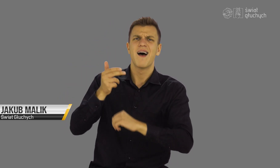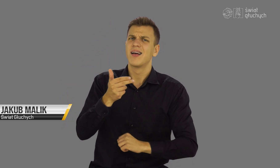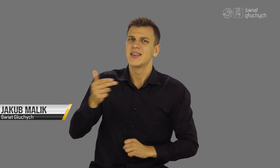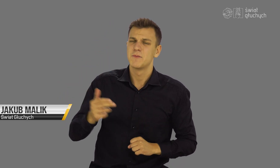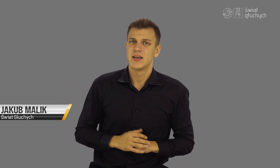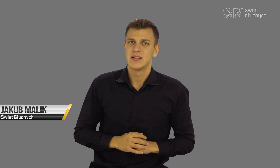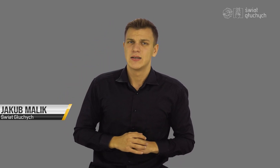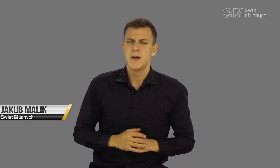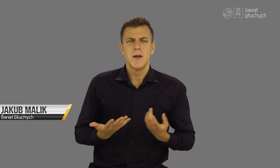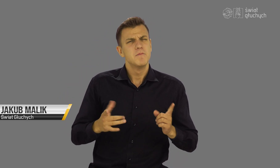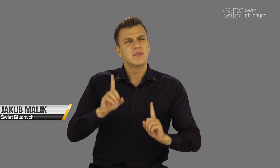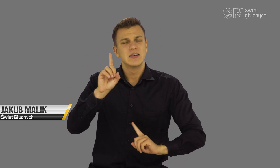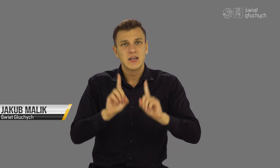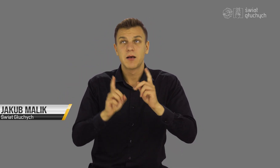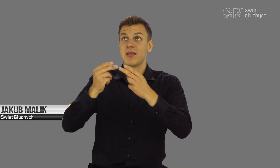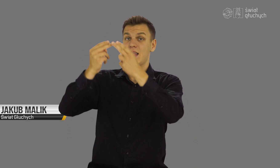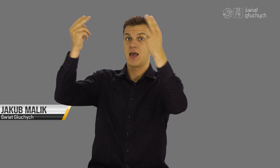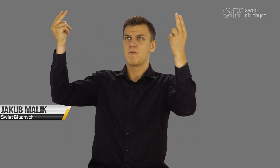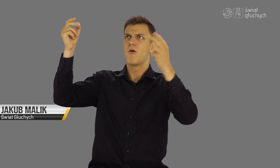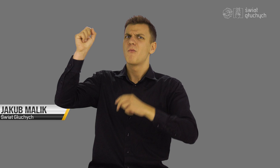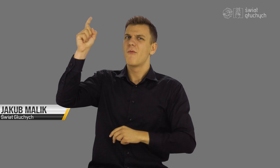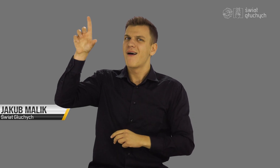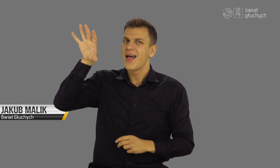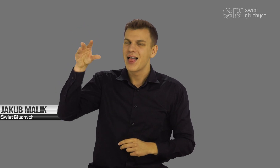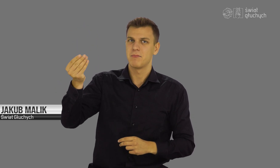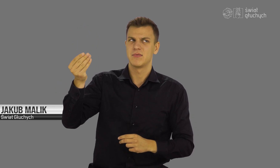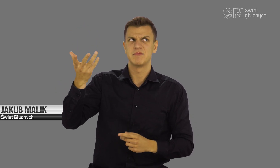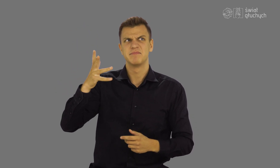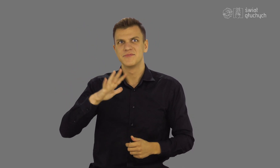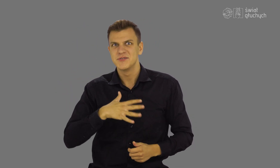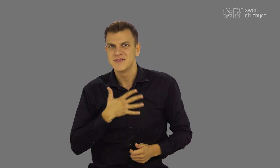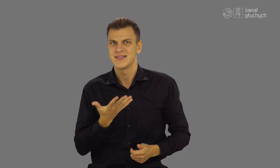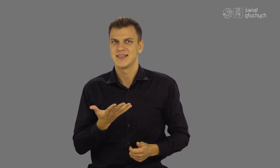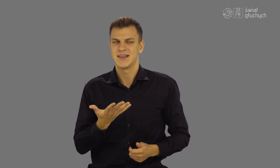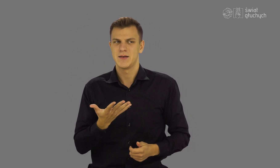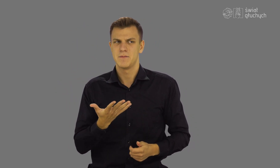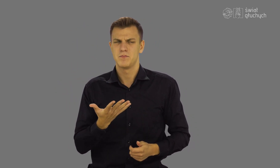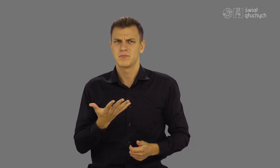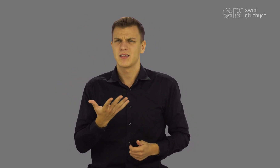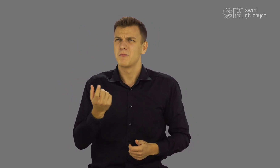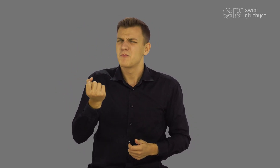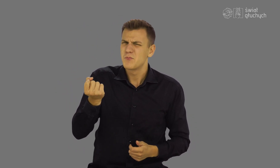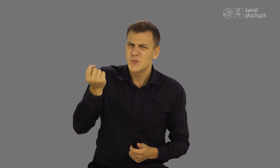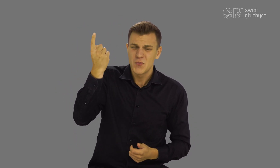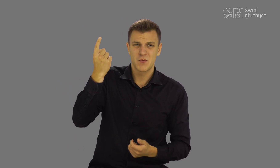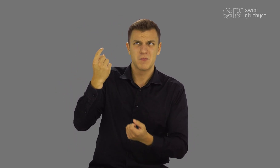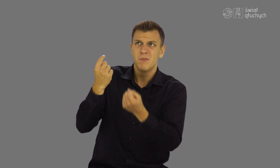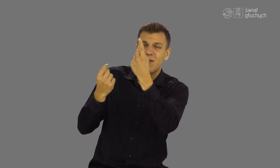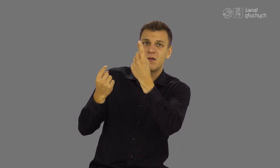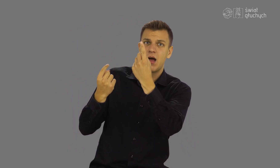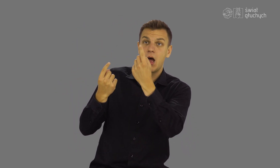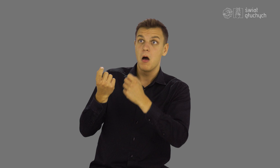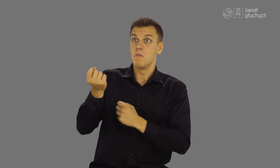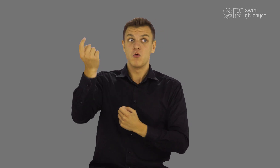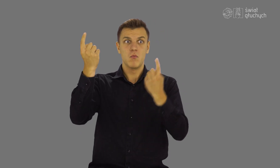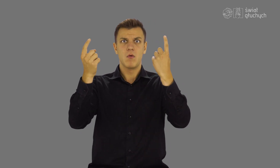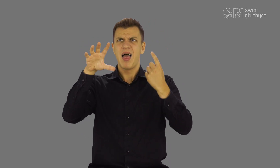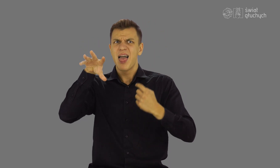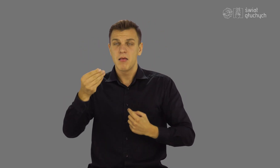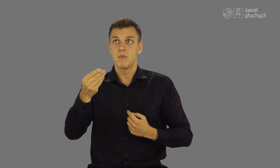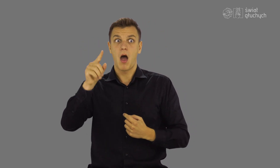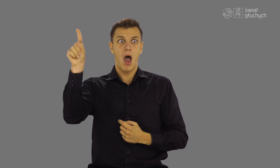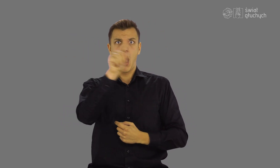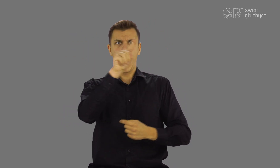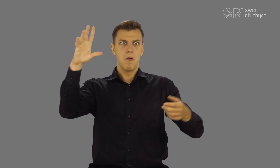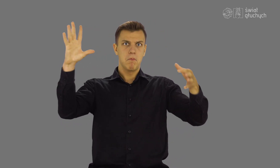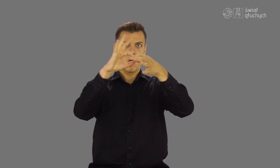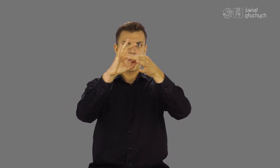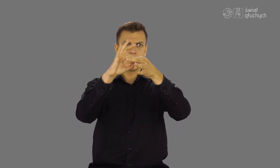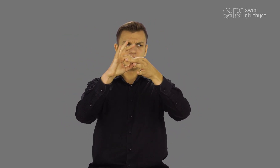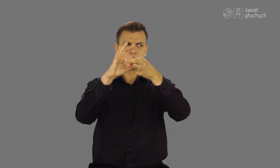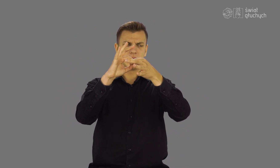Today I will tell you about several phenomena, that are interconnected,